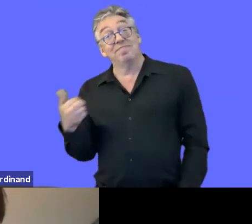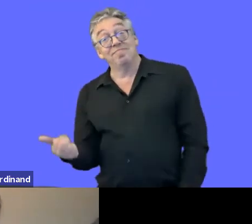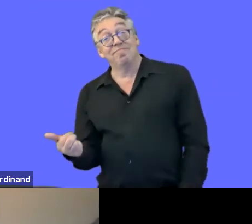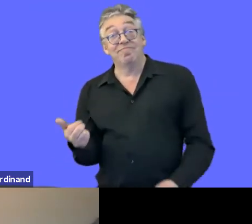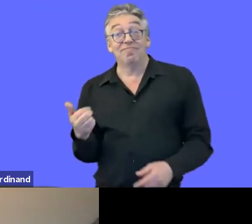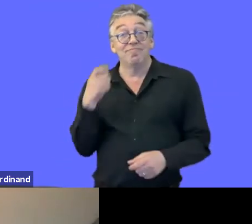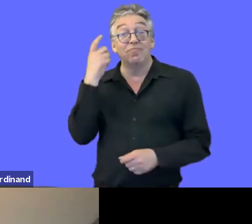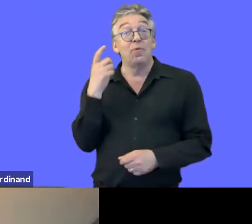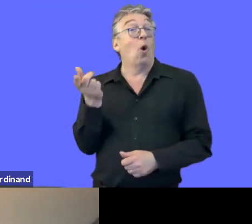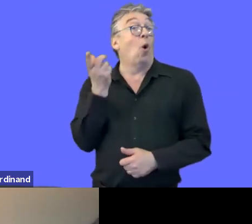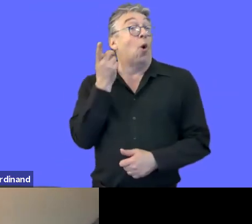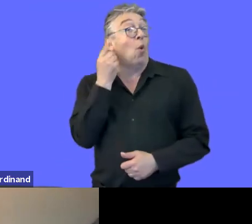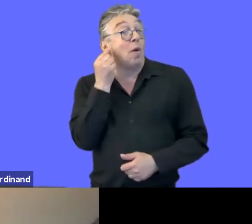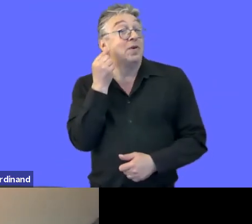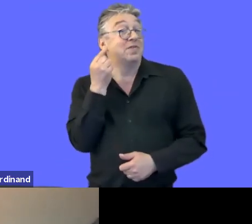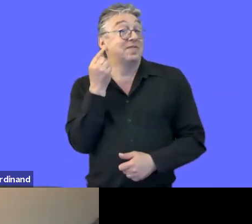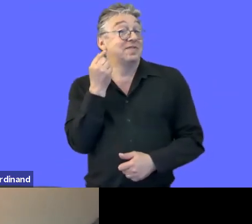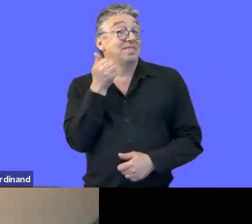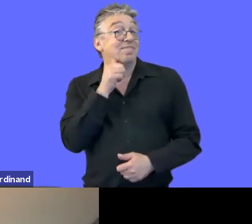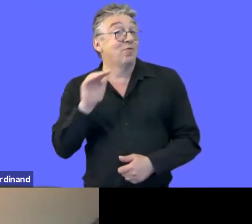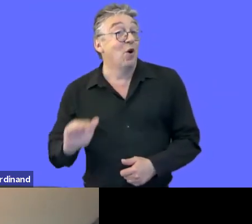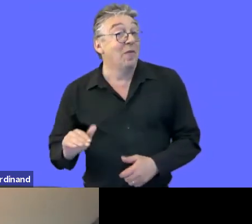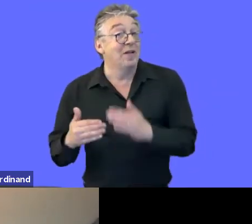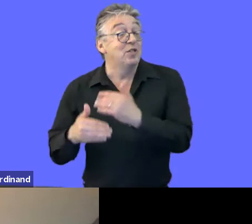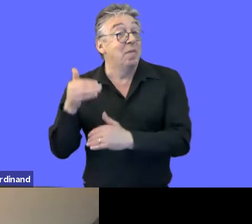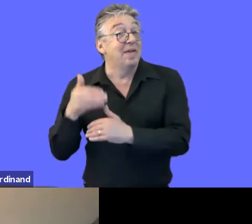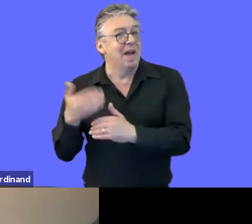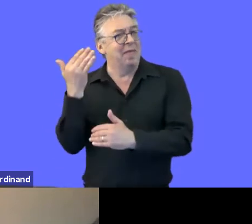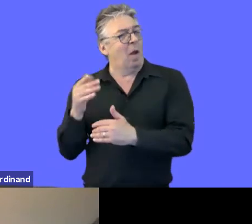of women with disabilities under the CRPD protocol.